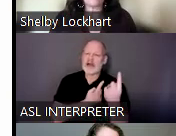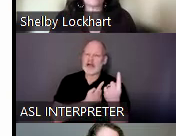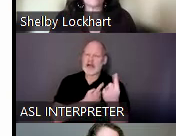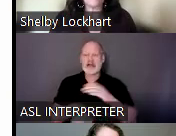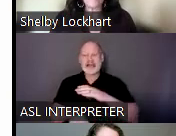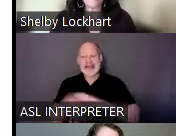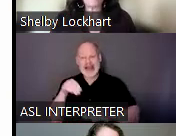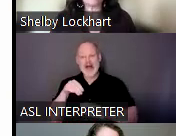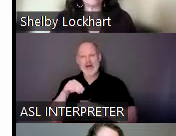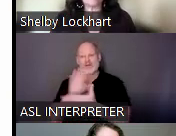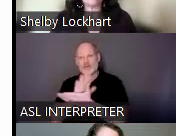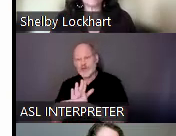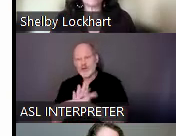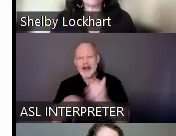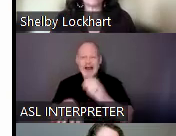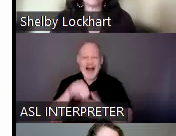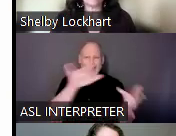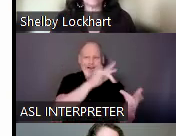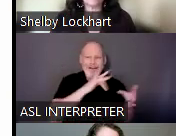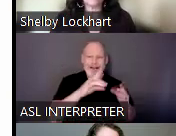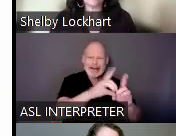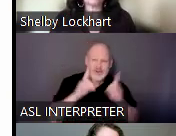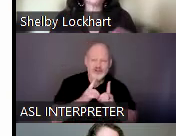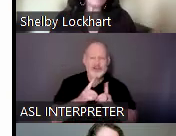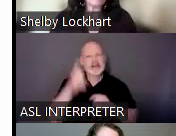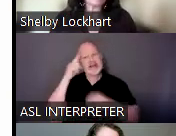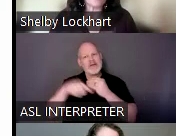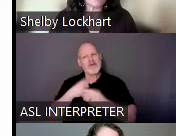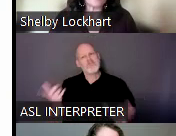for you? What happens when you try and do good work? And so we ask questions like,